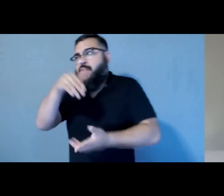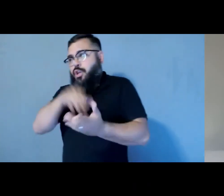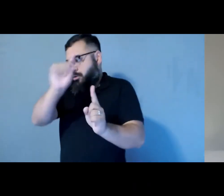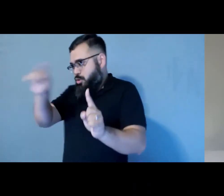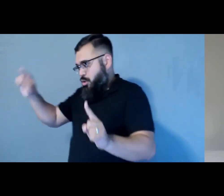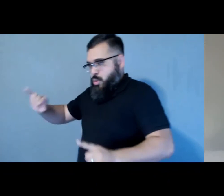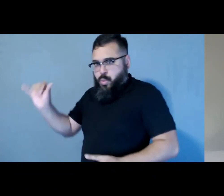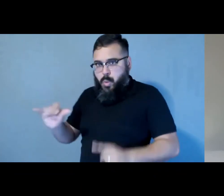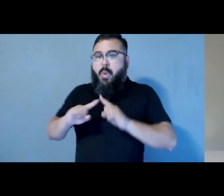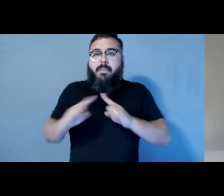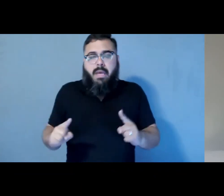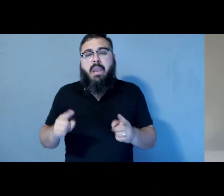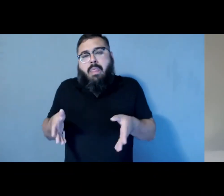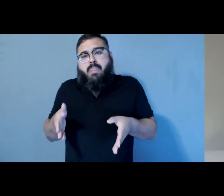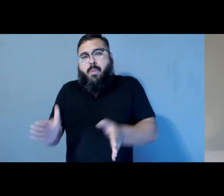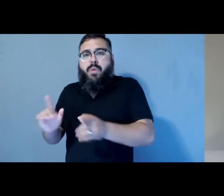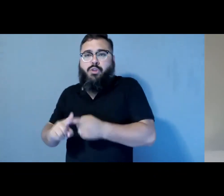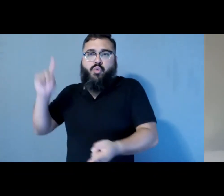to lessen any direct threat pretty easily.